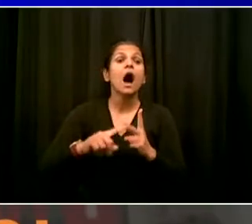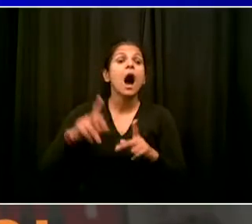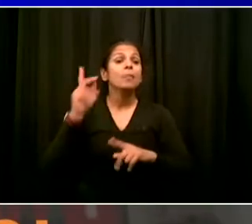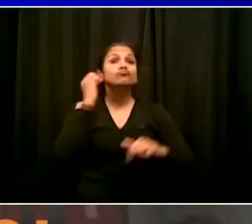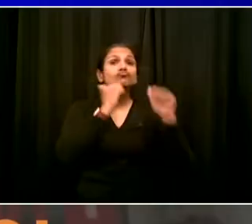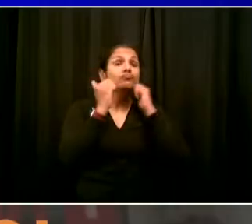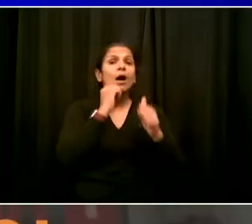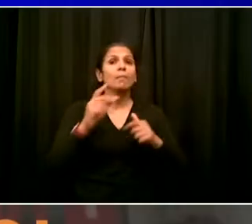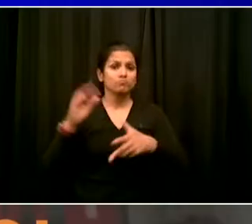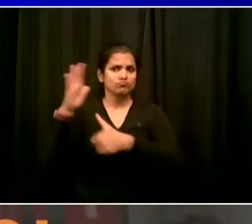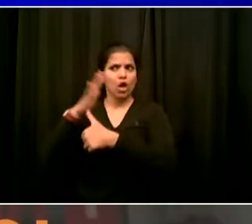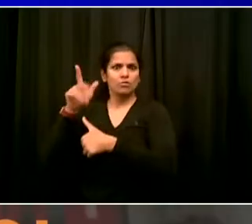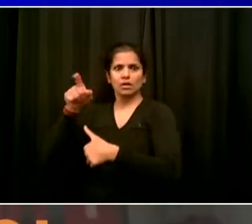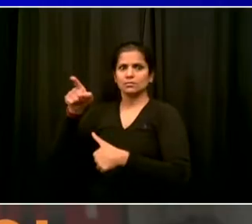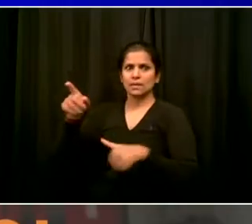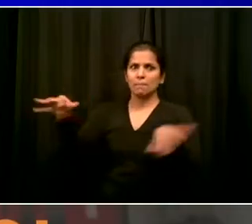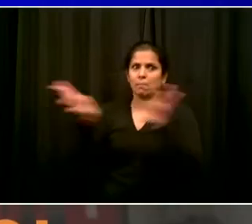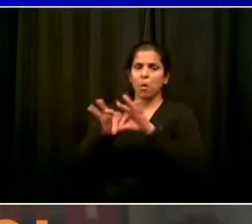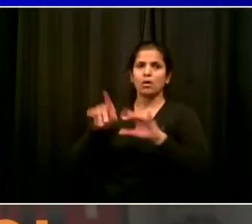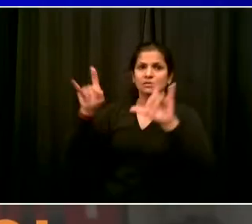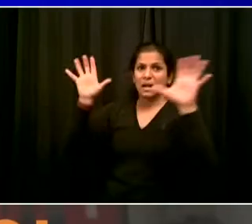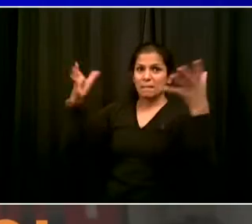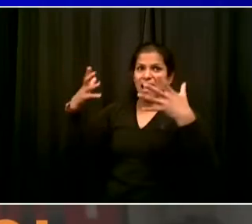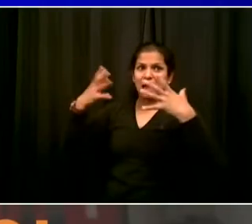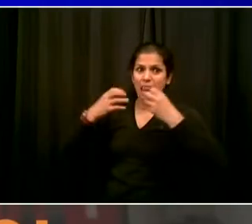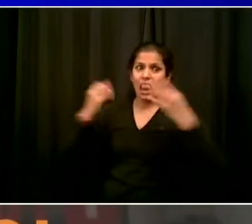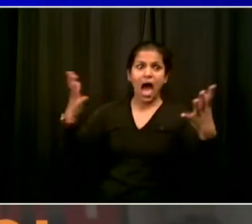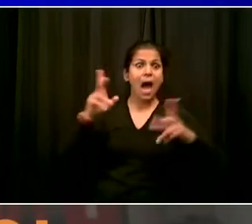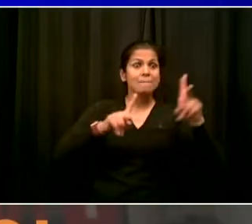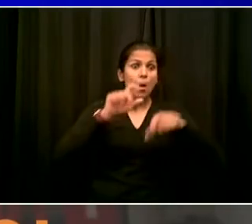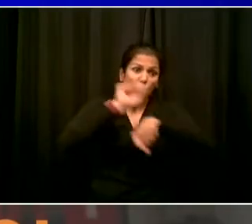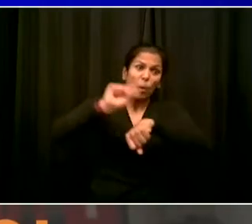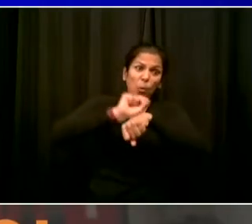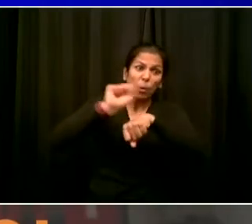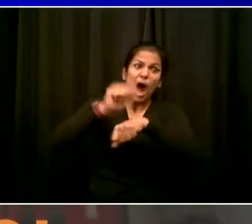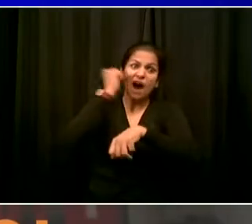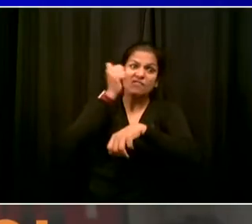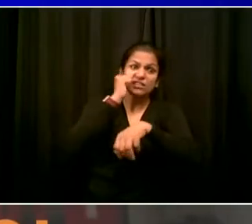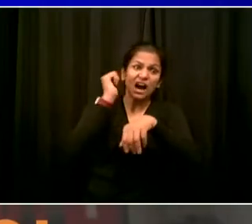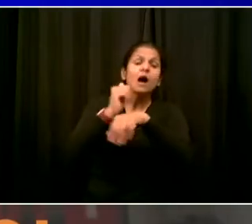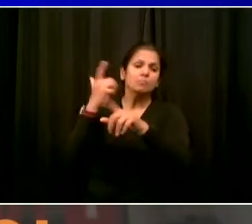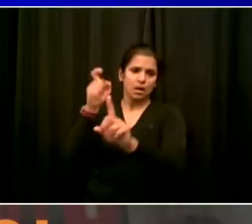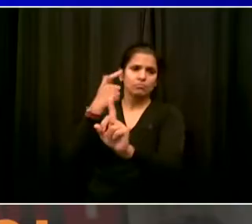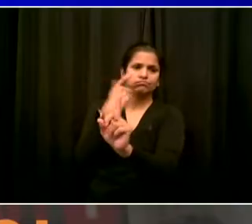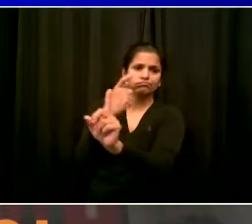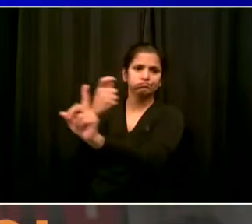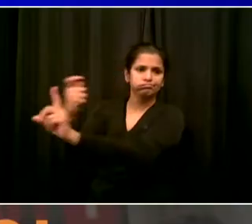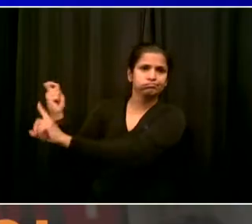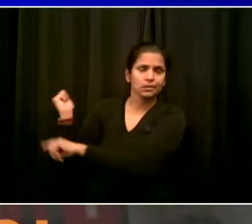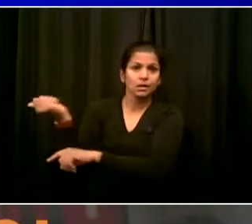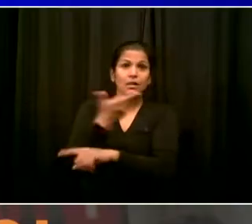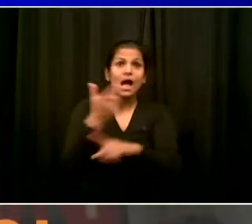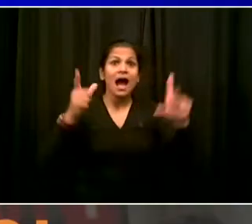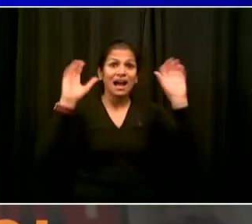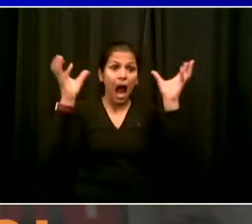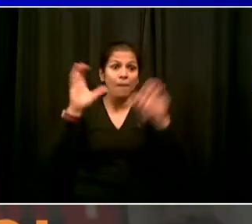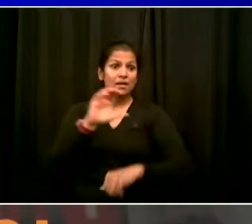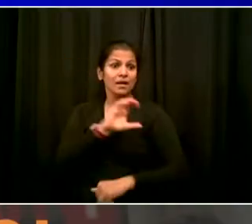VACCINE FOR EVERYONE, BUT WE'RE GOING TO HAVE TO PRIORITIZE IN WAYS TO MAKE SURE THAT THOSE IN GREATEST NEED GEGET TTHE VACCINE